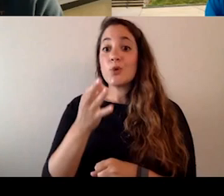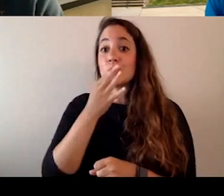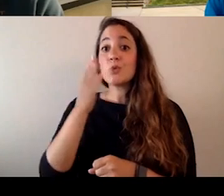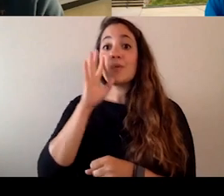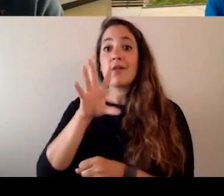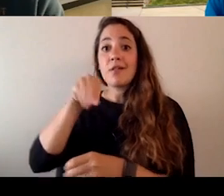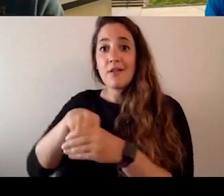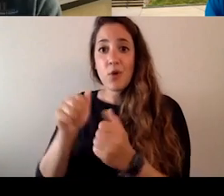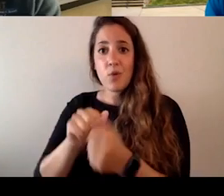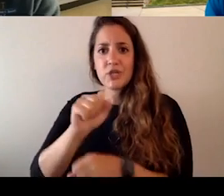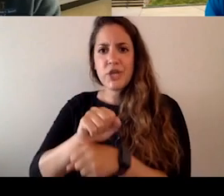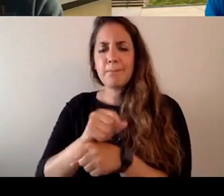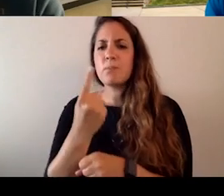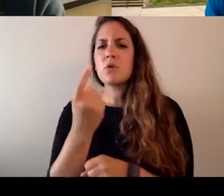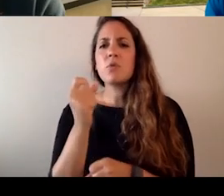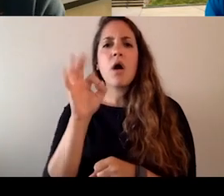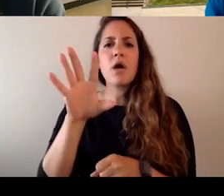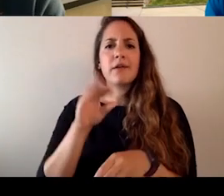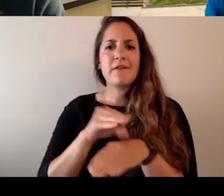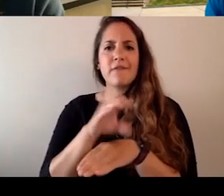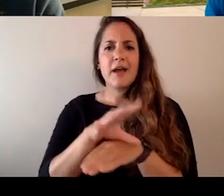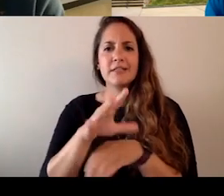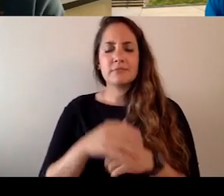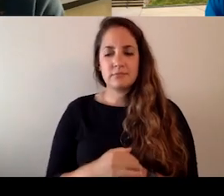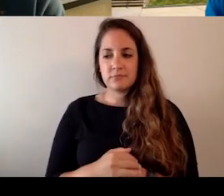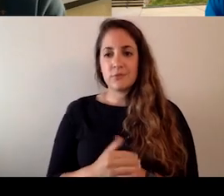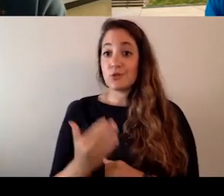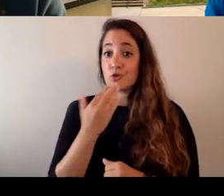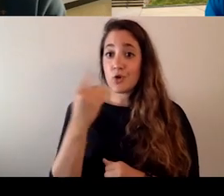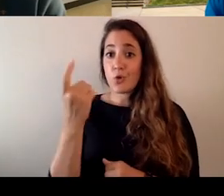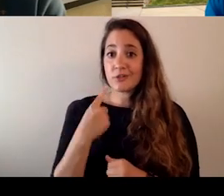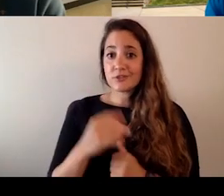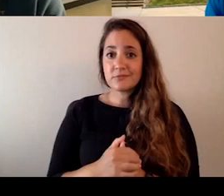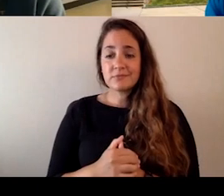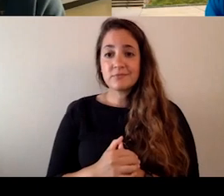That's a very, that's an excellent question. I think for me, one piece of advice